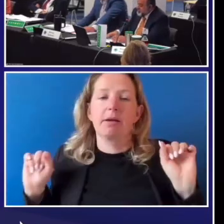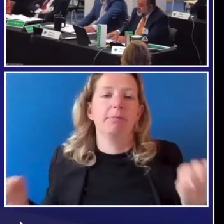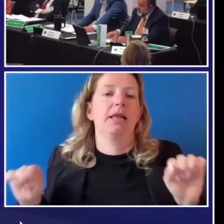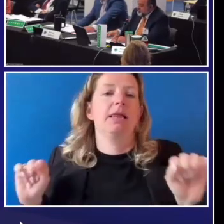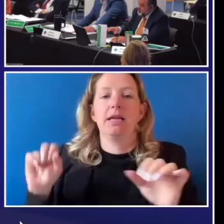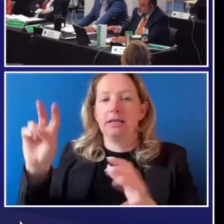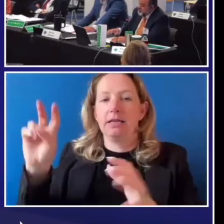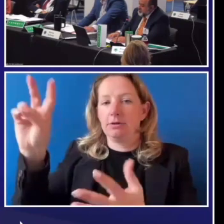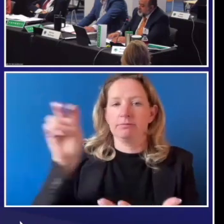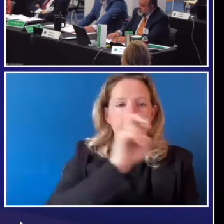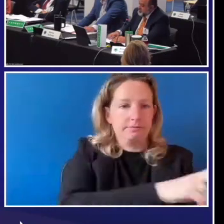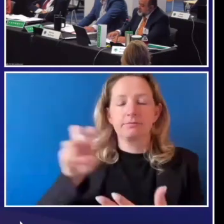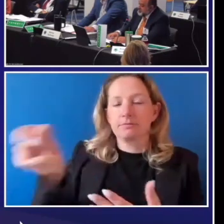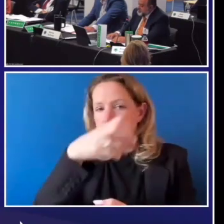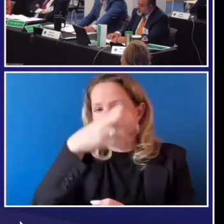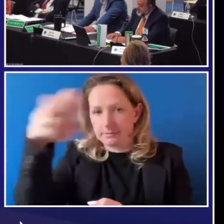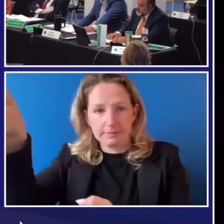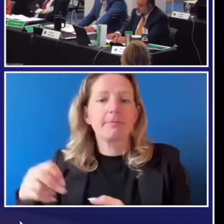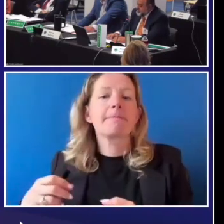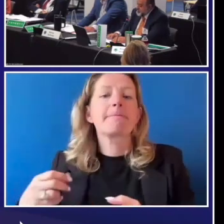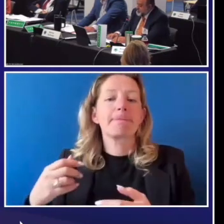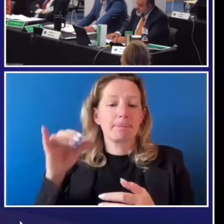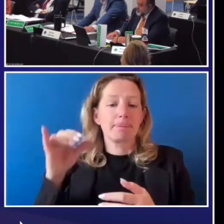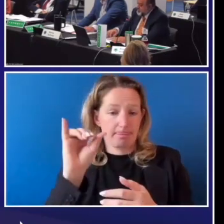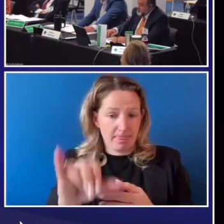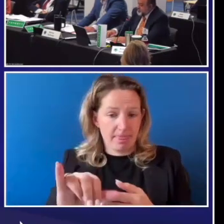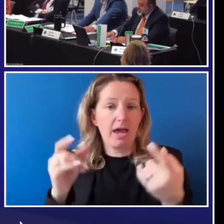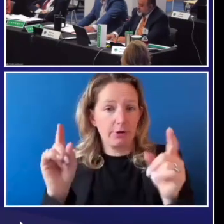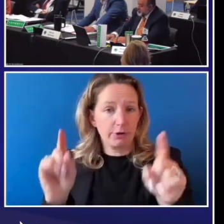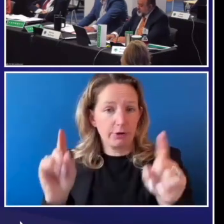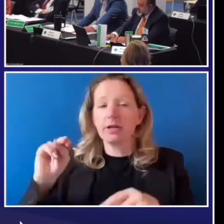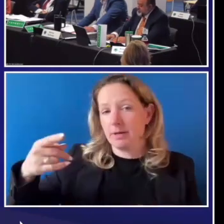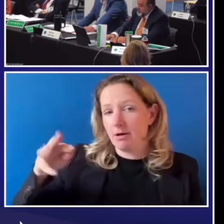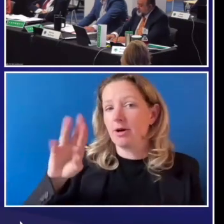towards the end of the Trump administration. 22 in spring, we pass in the